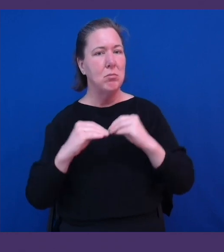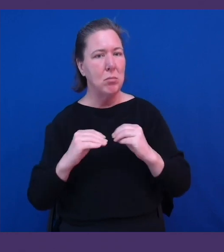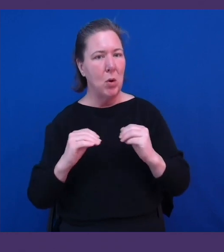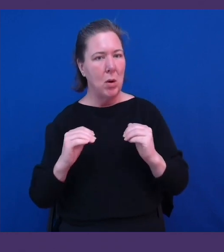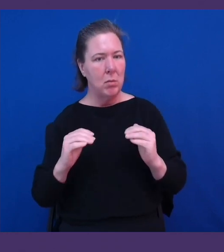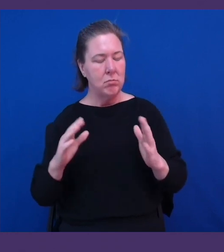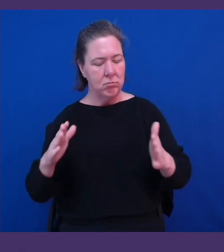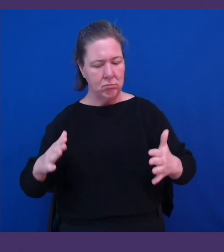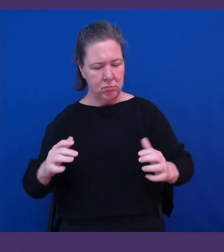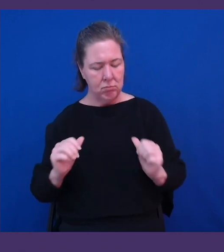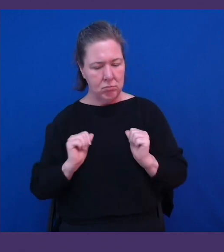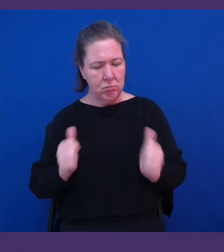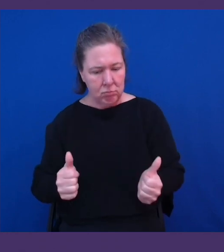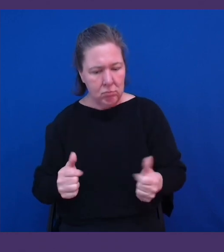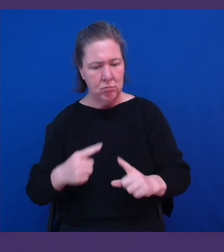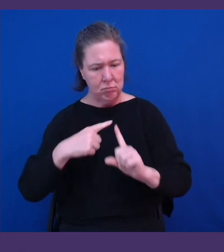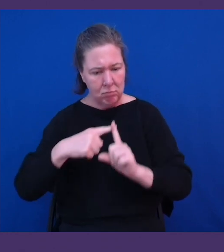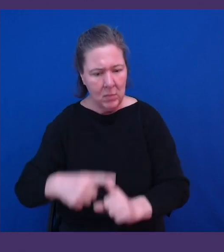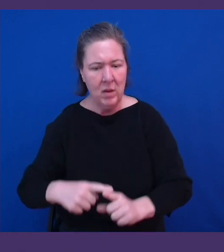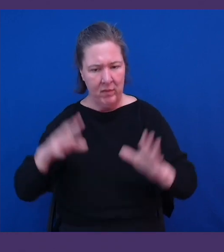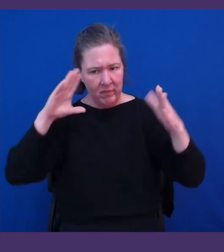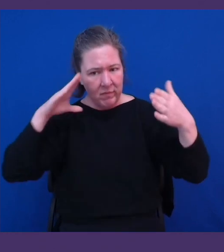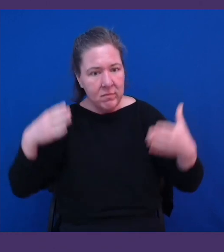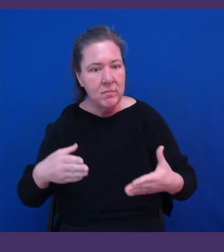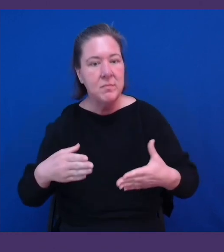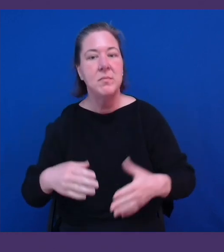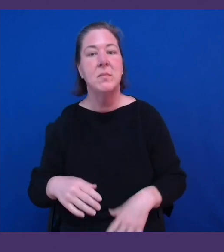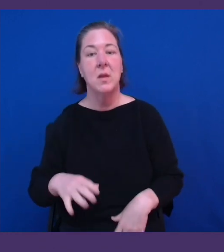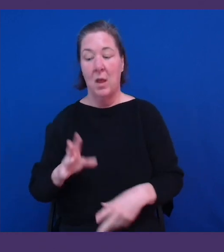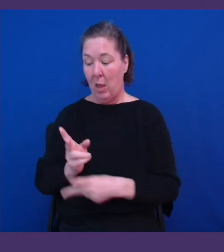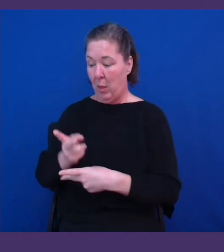So, on the product side, products are required